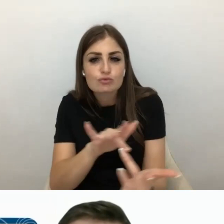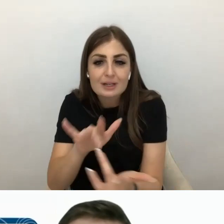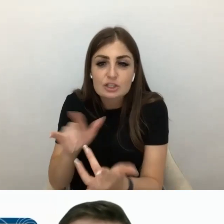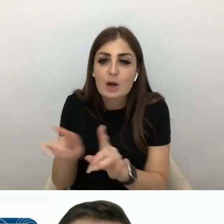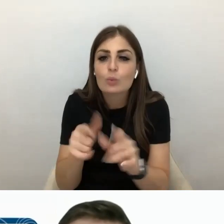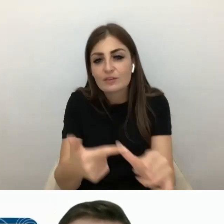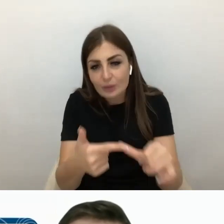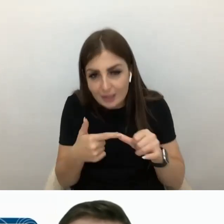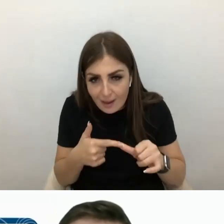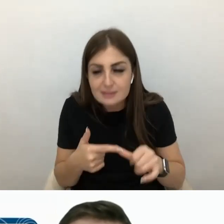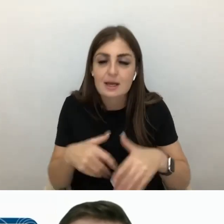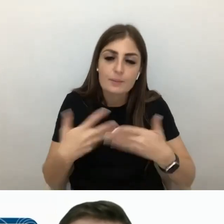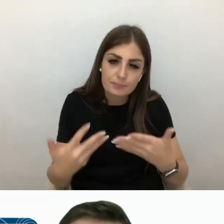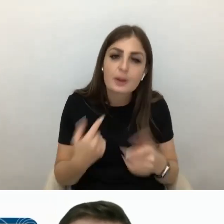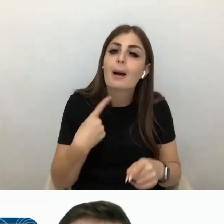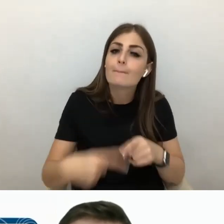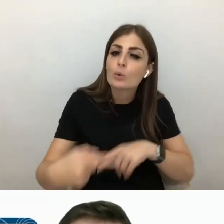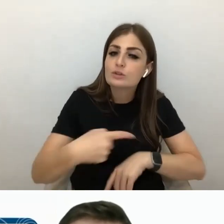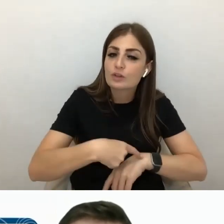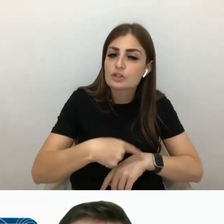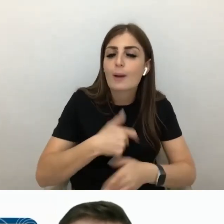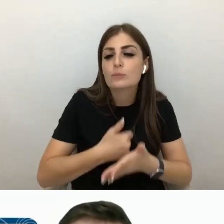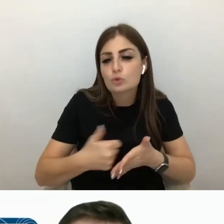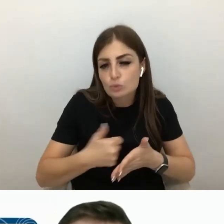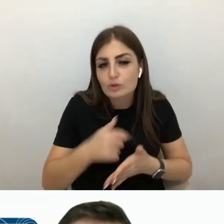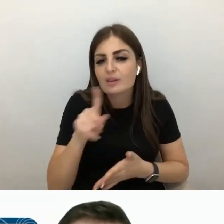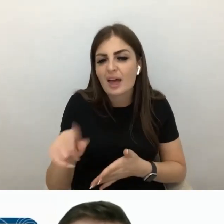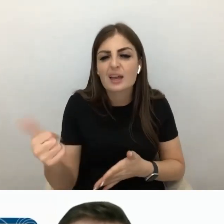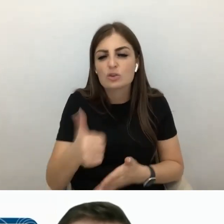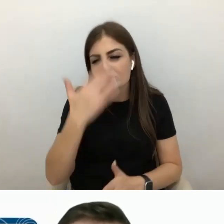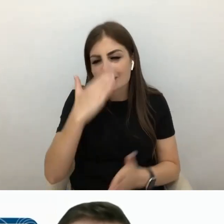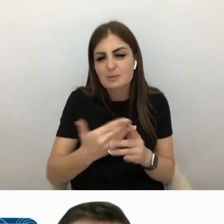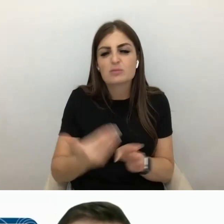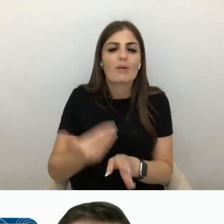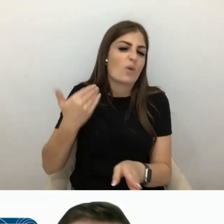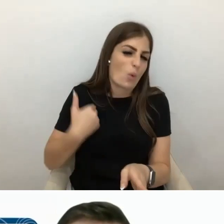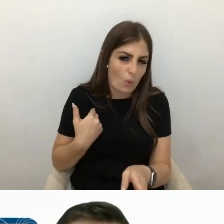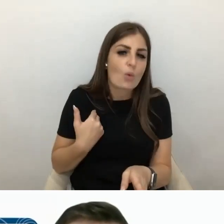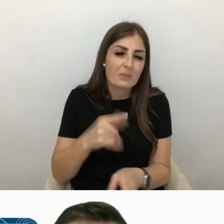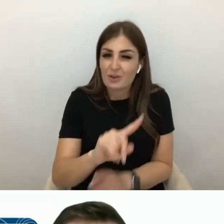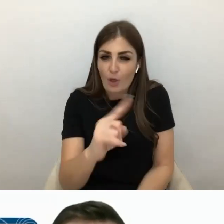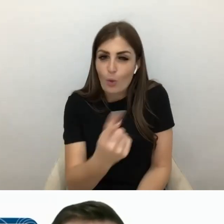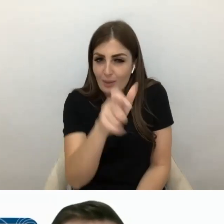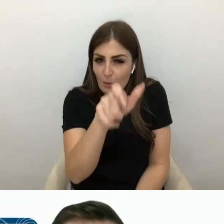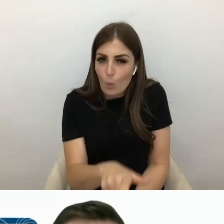answer to that question. Most of the time, often they will have experienced this before because you are not the only client they have advised.